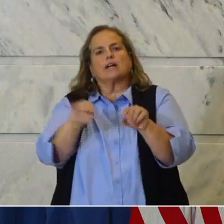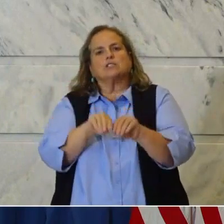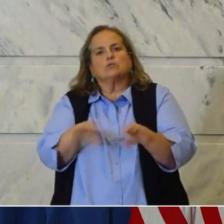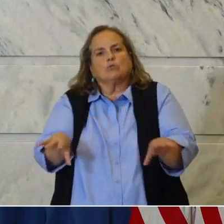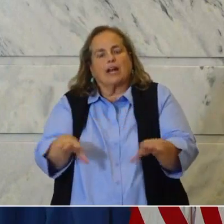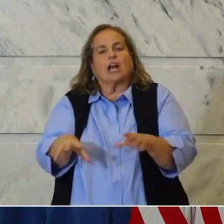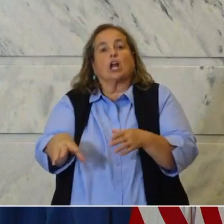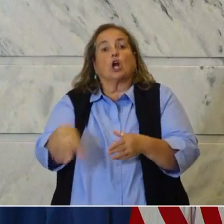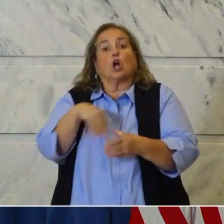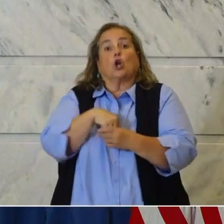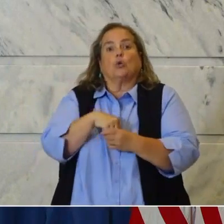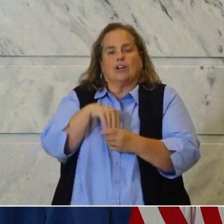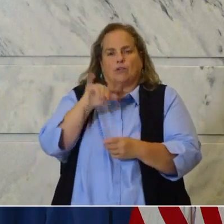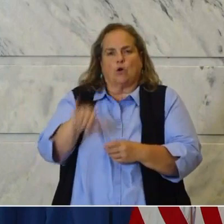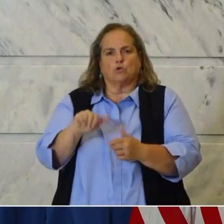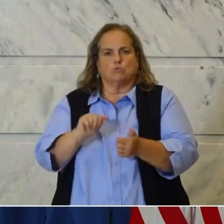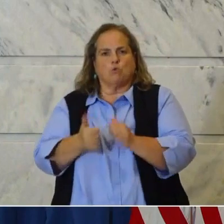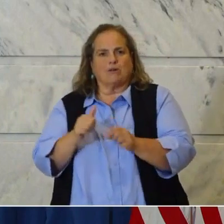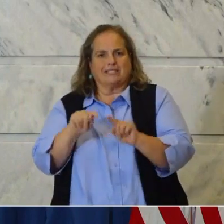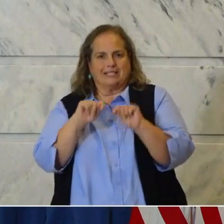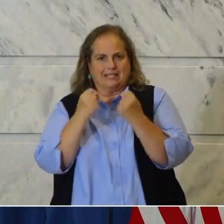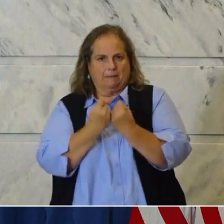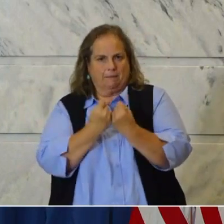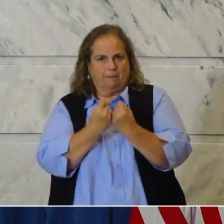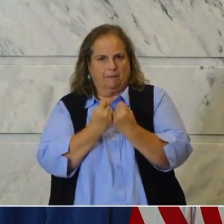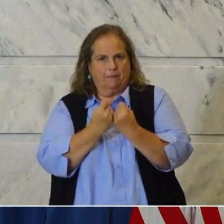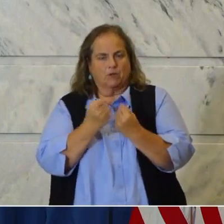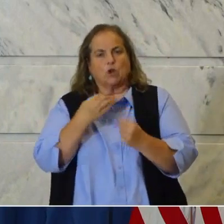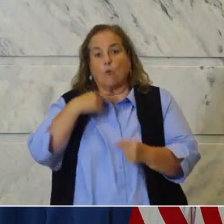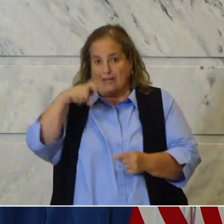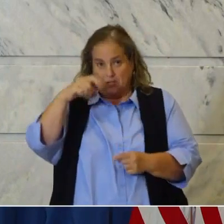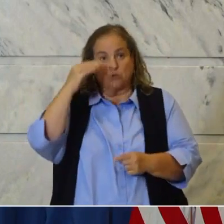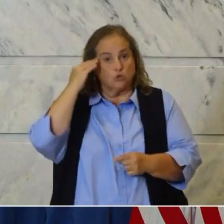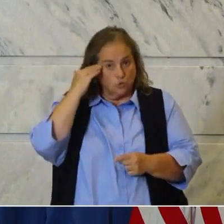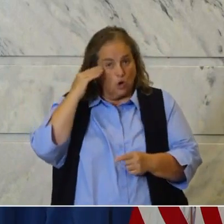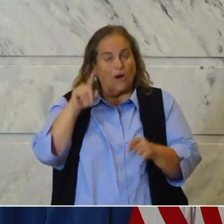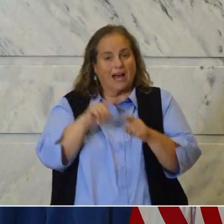those sports teams. So we do need to know, as the state and the local health